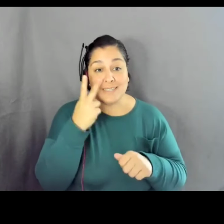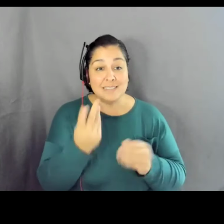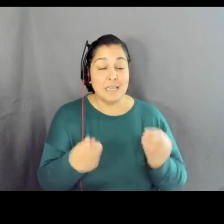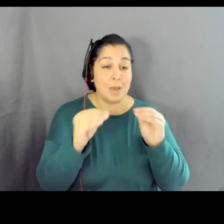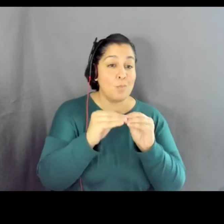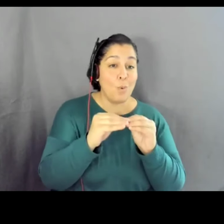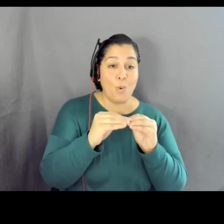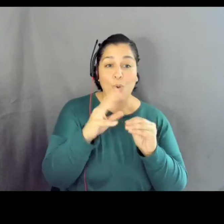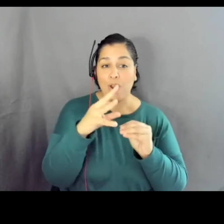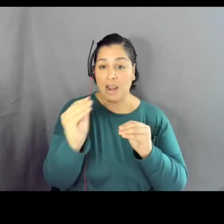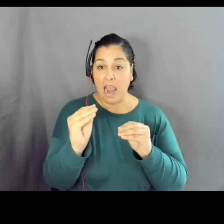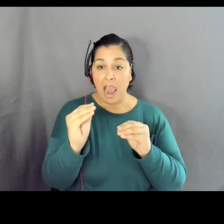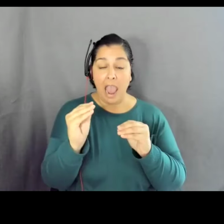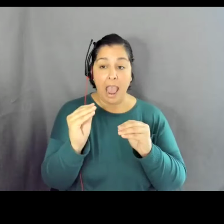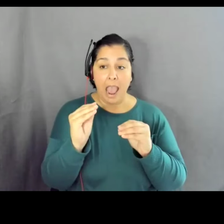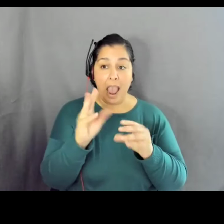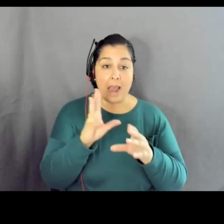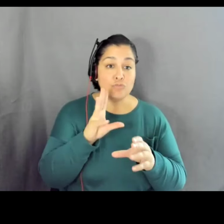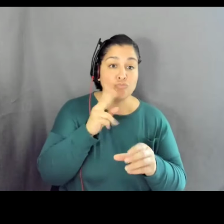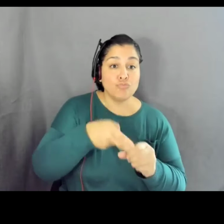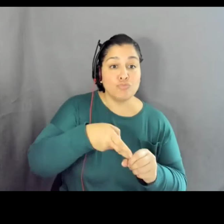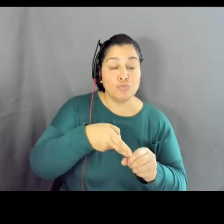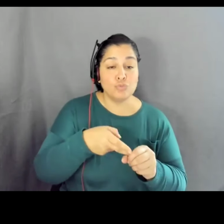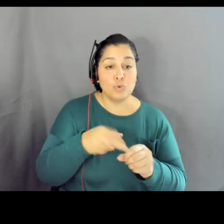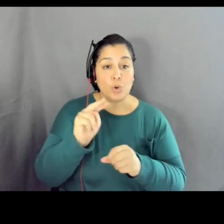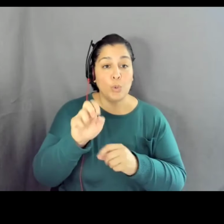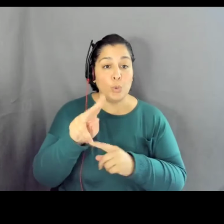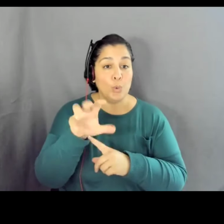to our newsletter on our website, which you can access also in the chat.